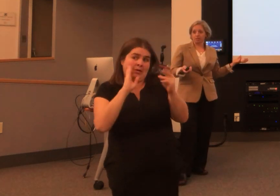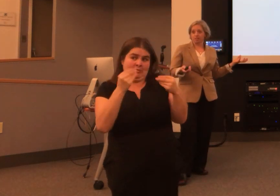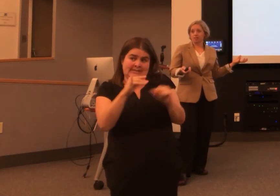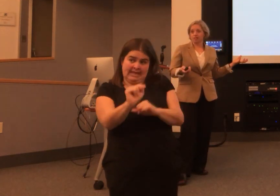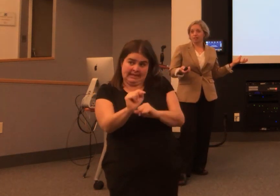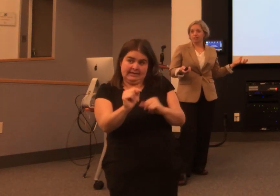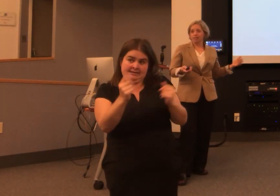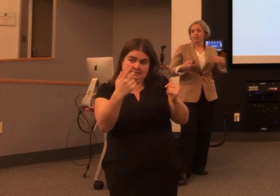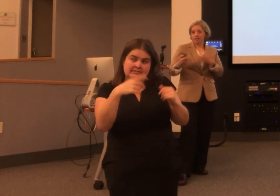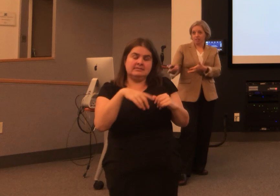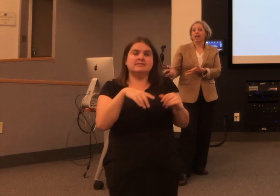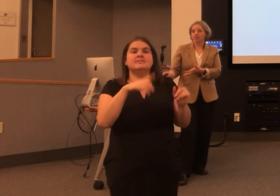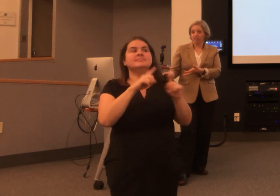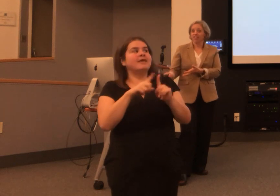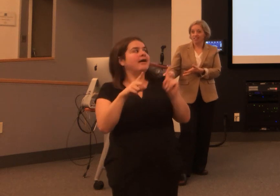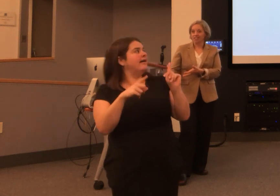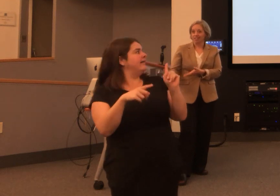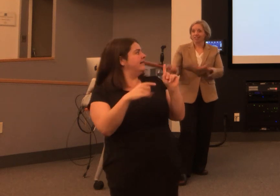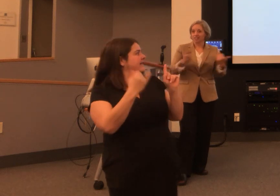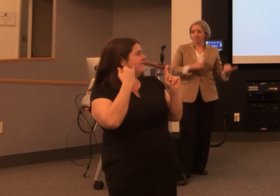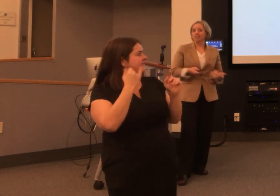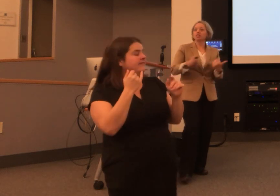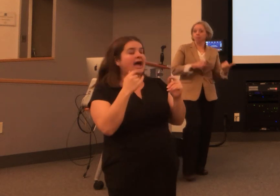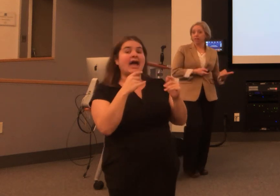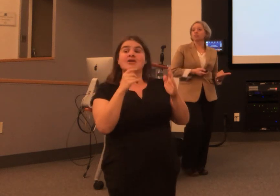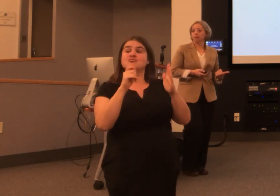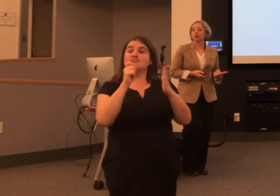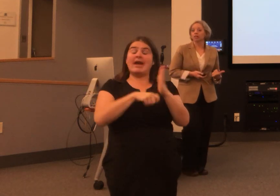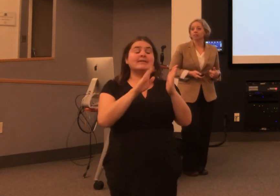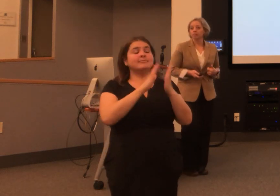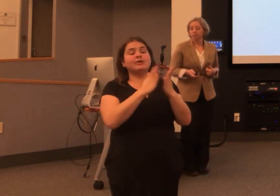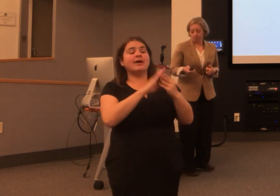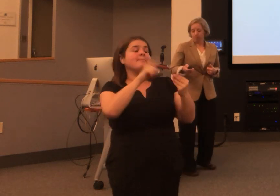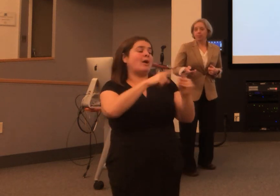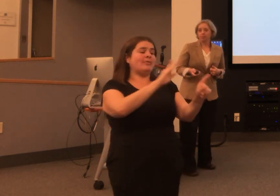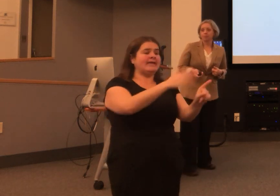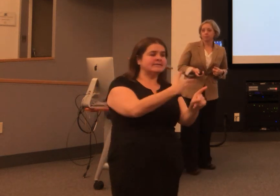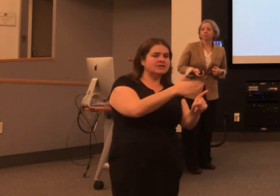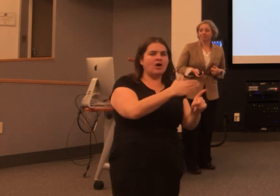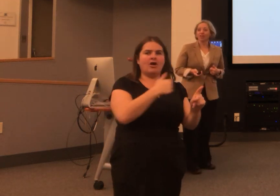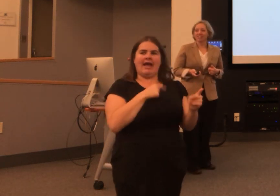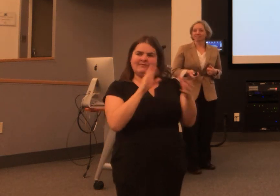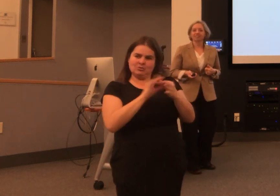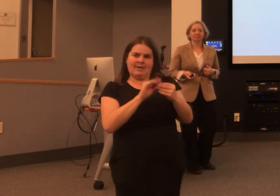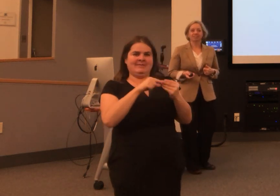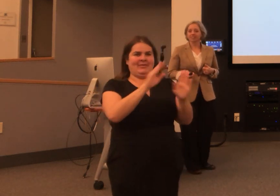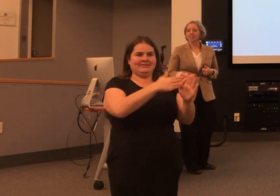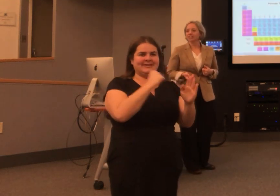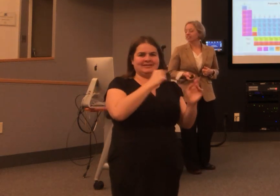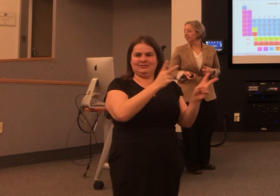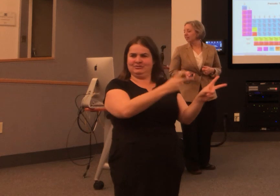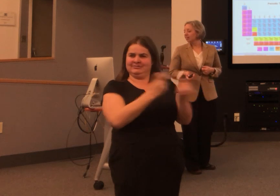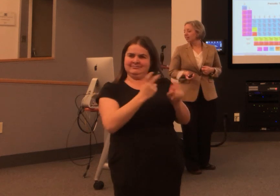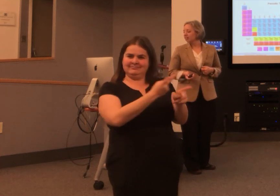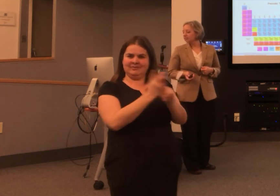on a song is not to cash in on that song, it's to say something else about it. [Man] Got it (mumbles). Thank you.